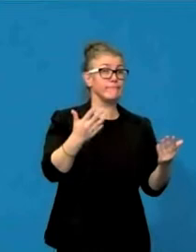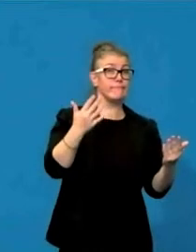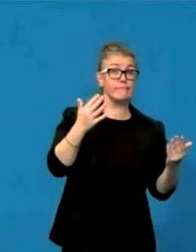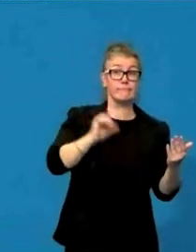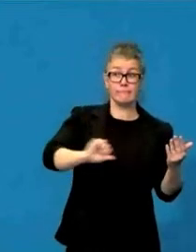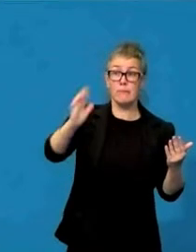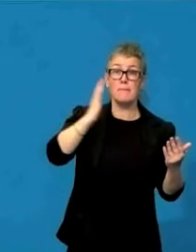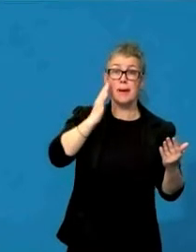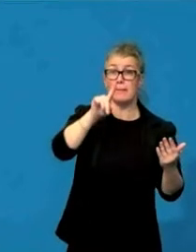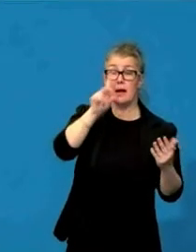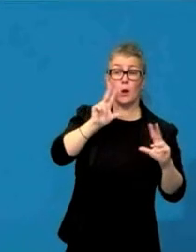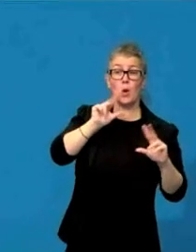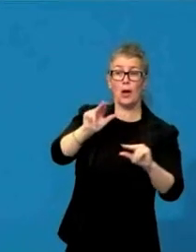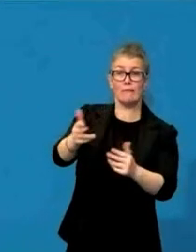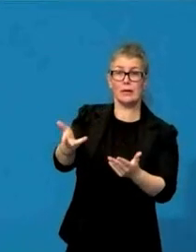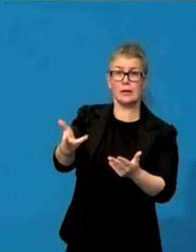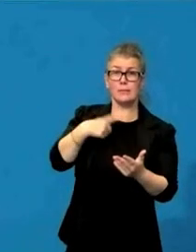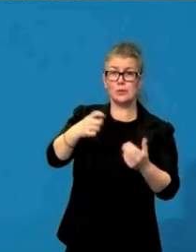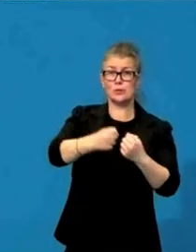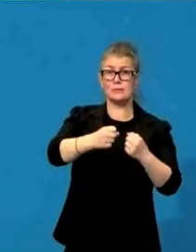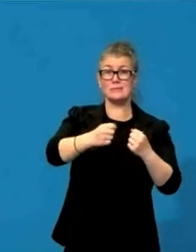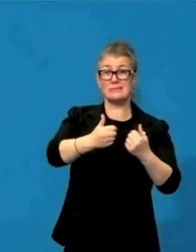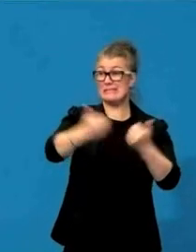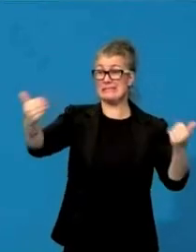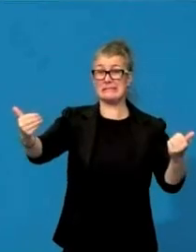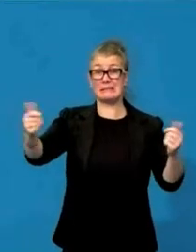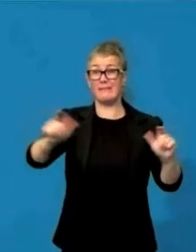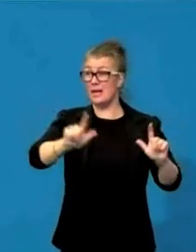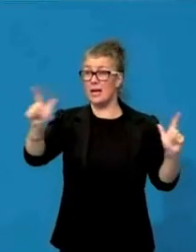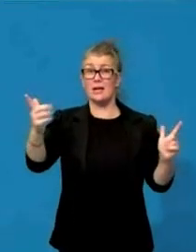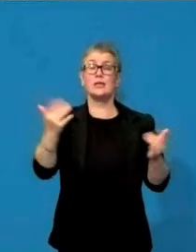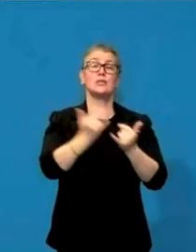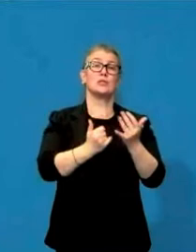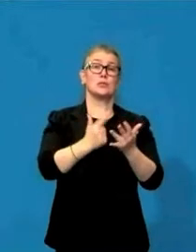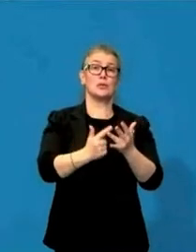know that, you know, living in - in this environment and the community, I think they